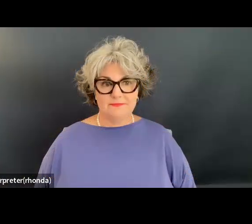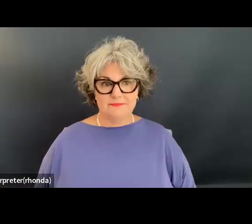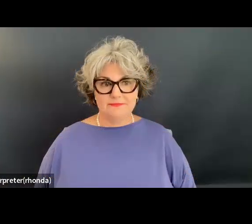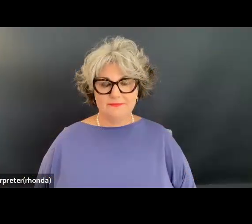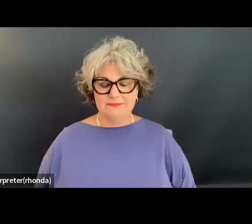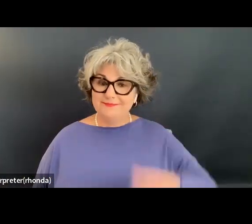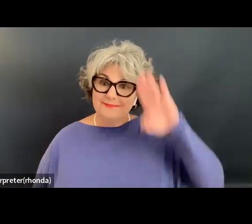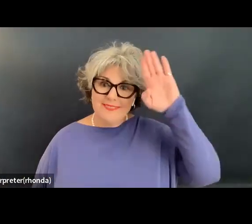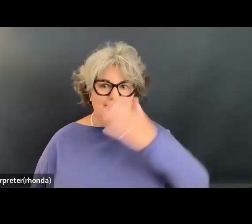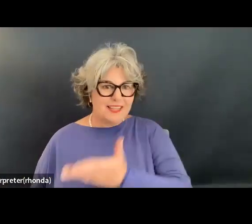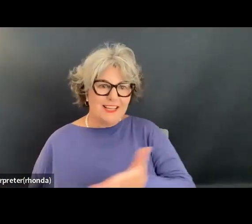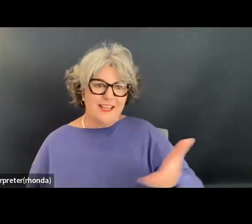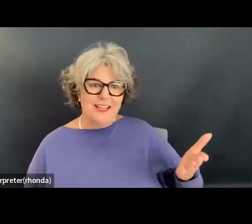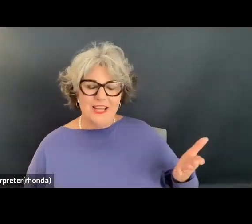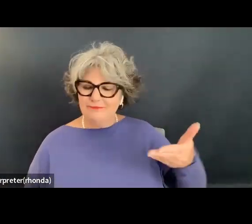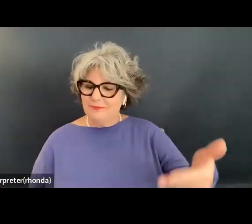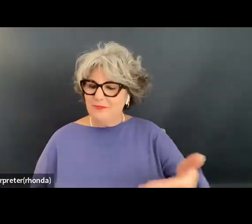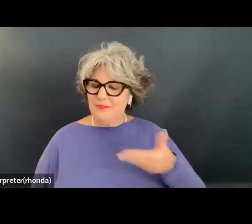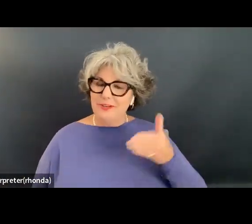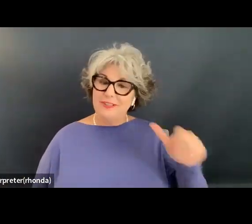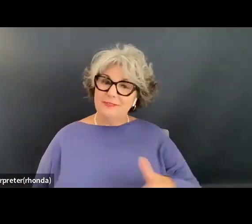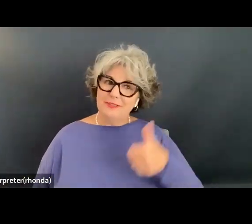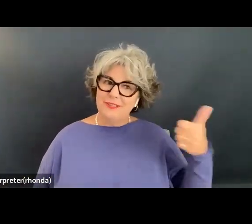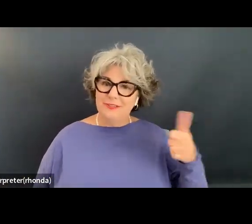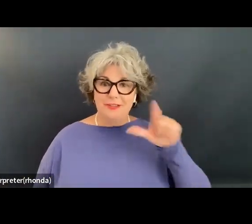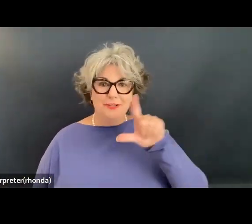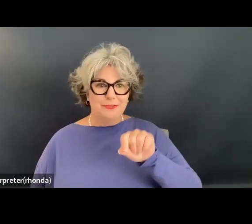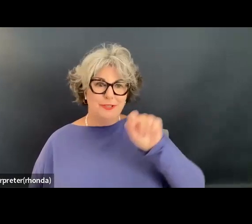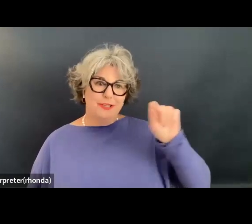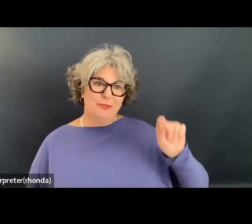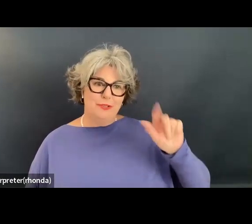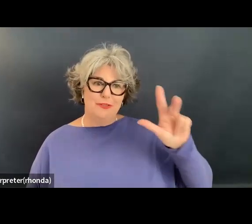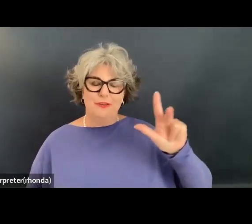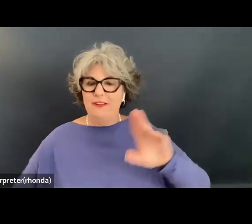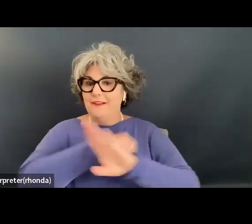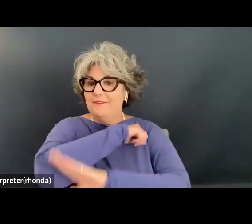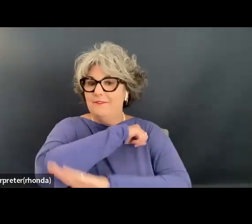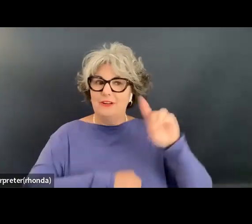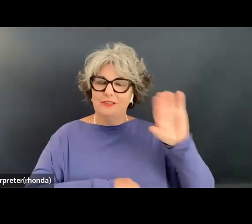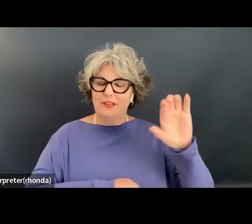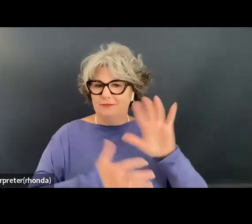Hello everyone. Welcome to another 2023 FallDocs screening.